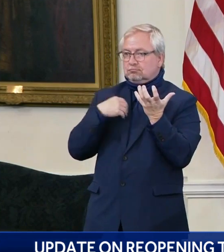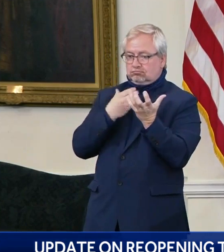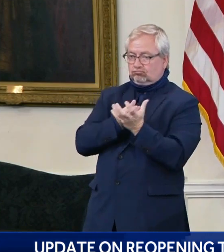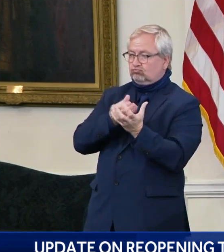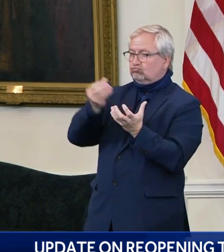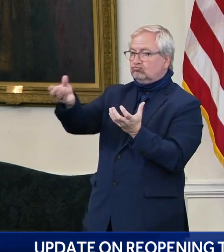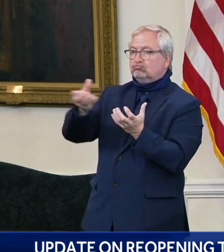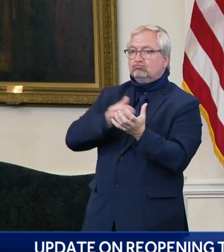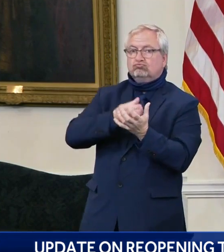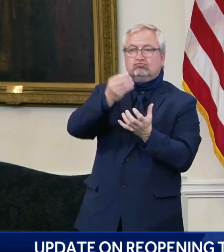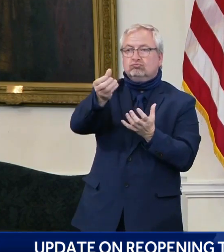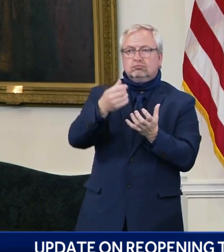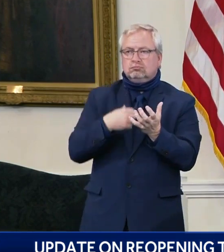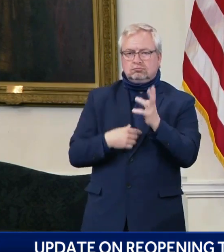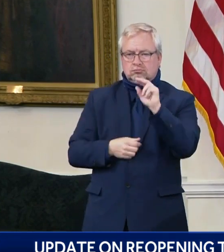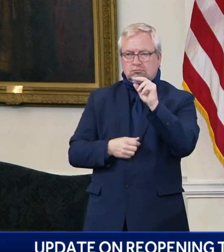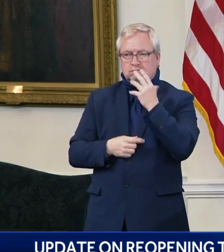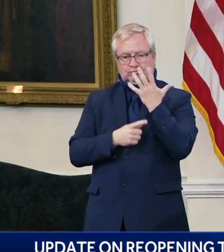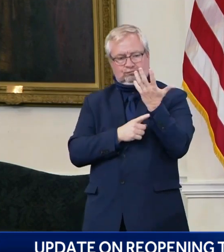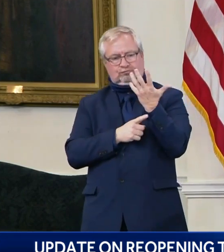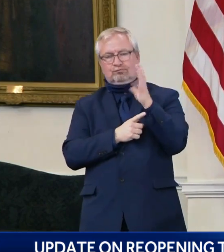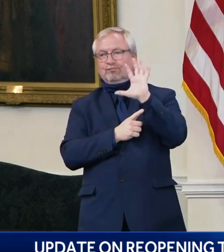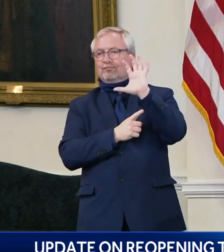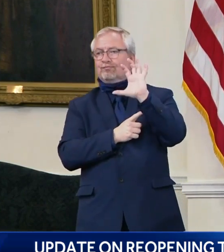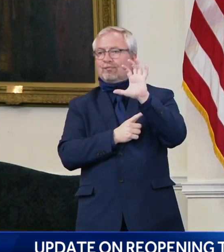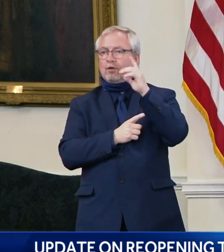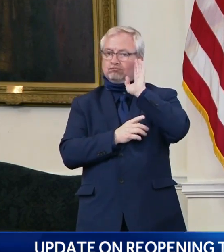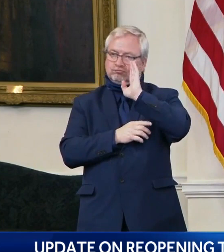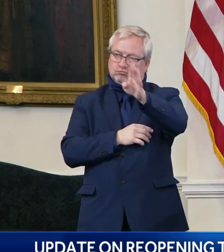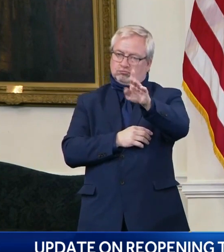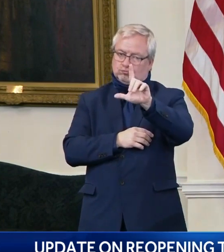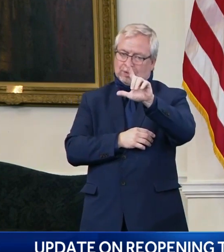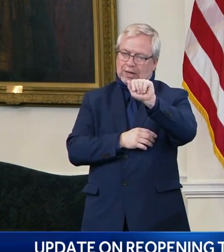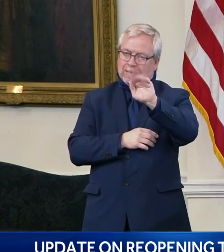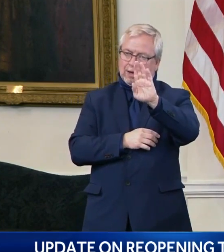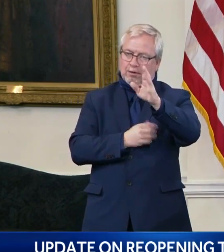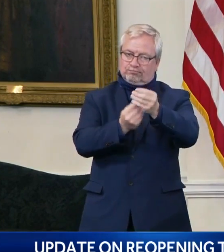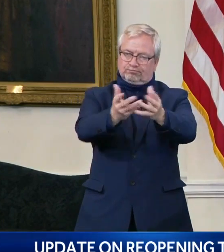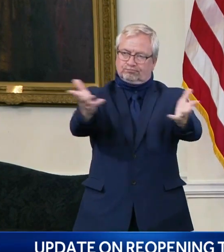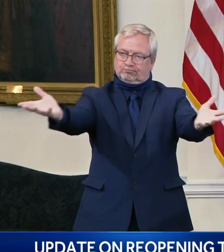THEY NEVER EVER GO OUT TO THE COUNTIES. THEY NEVER WILL THOSE GO TO THE LAPS.